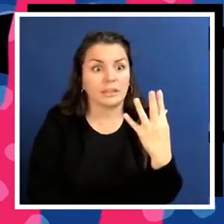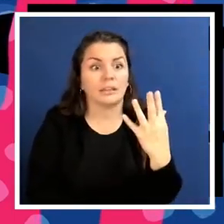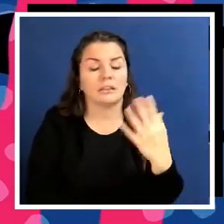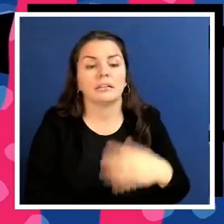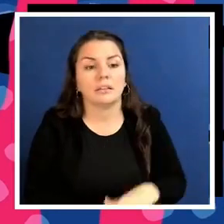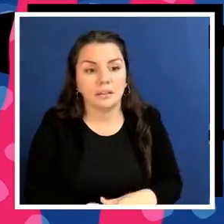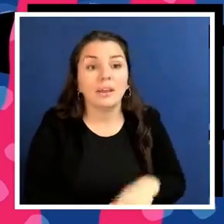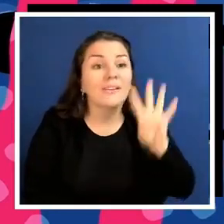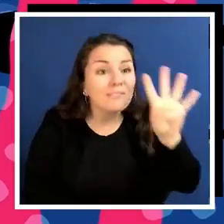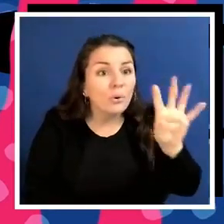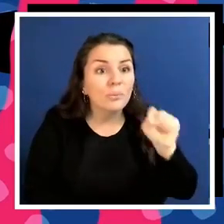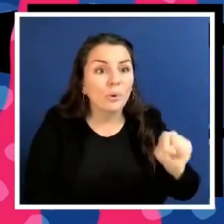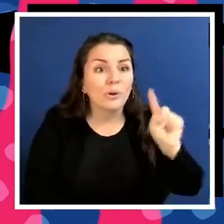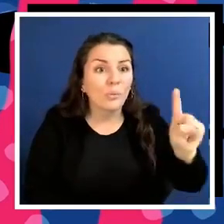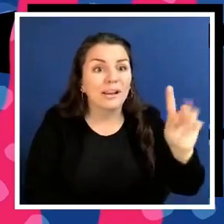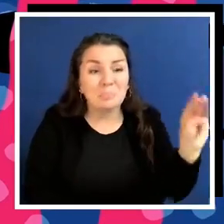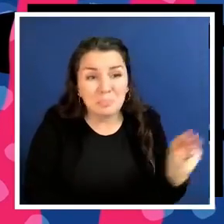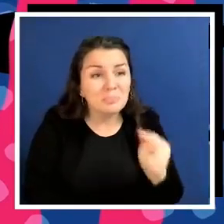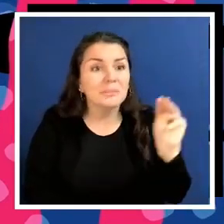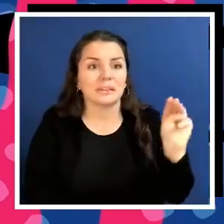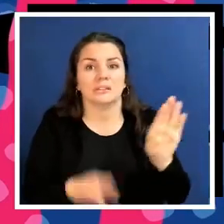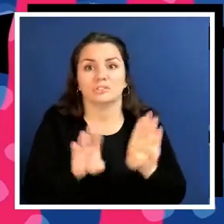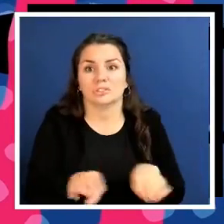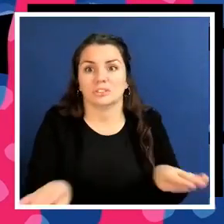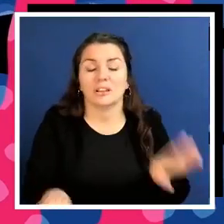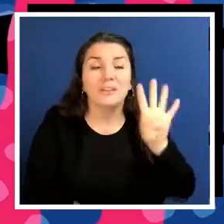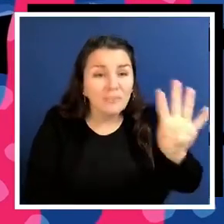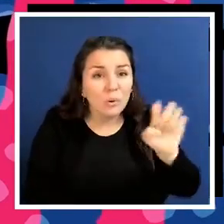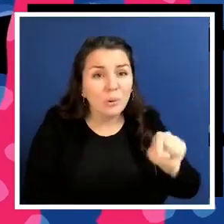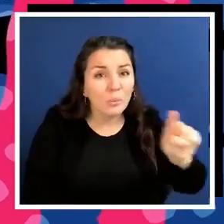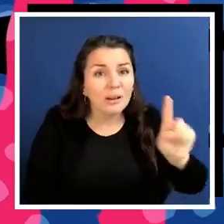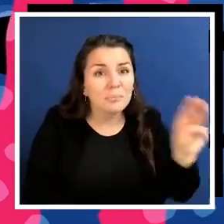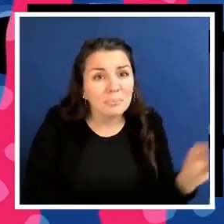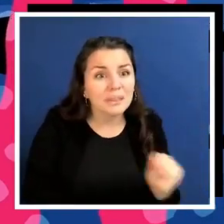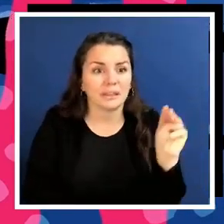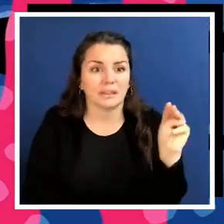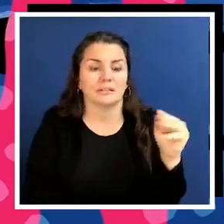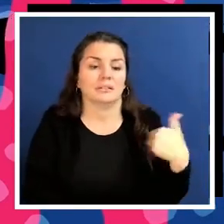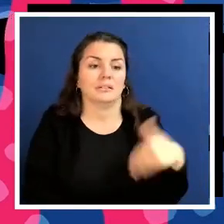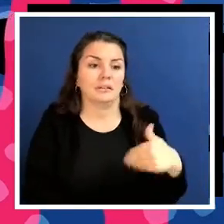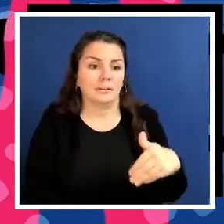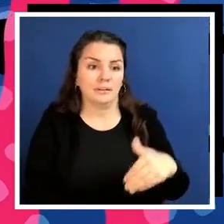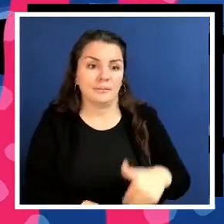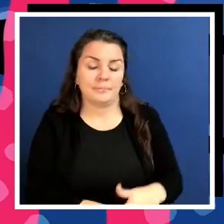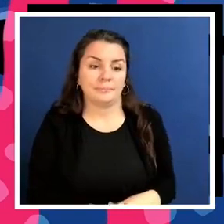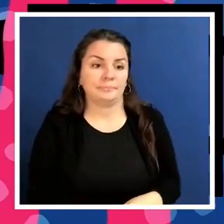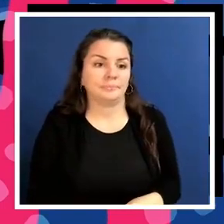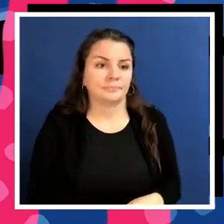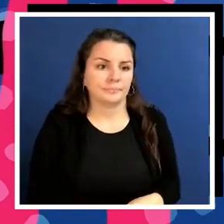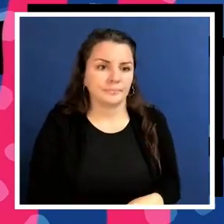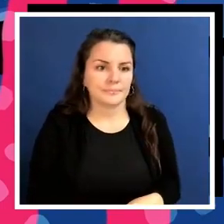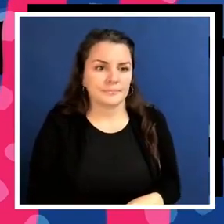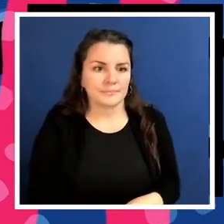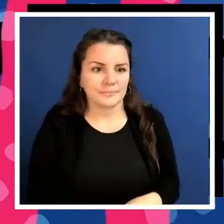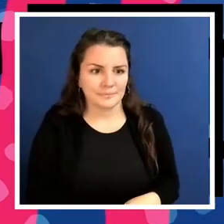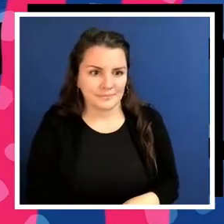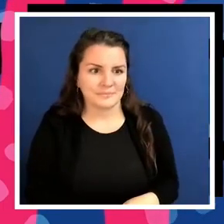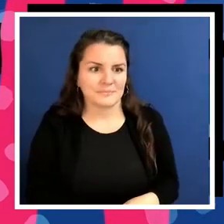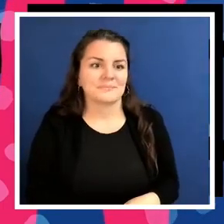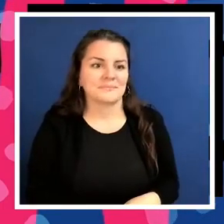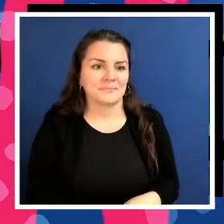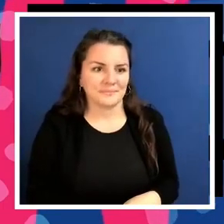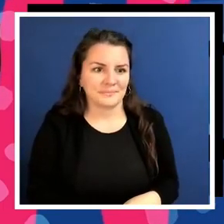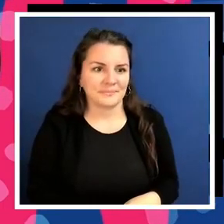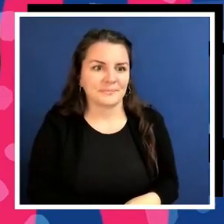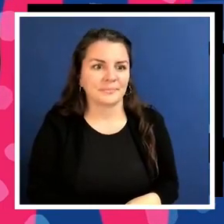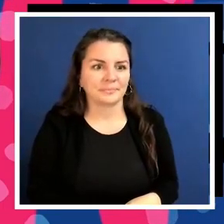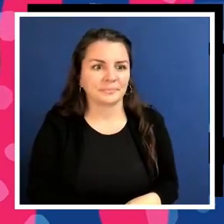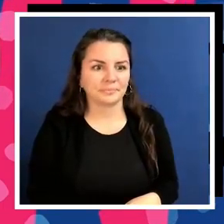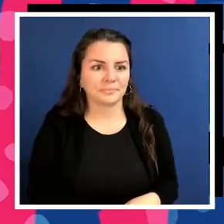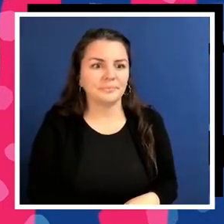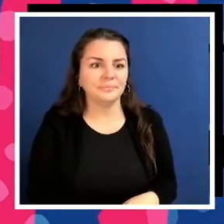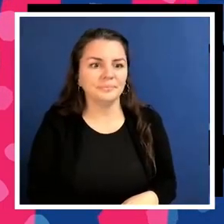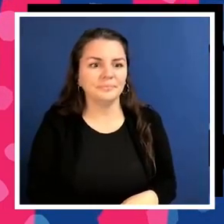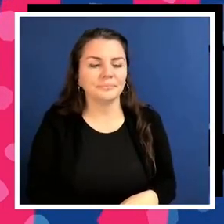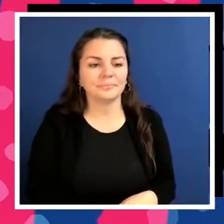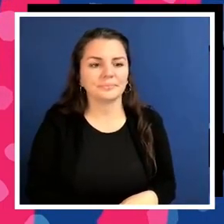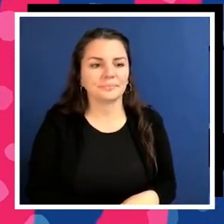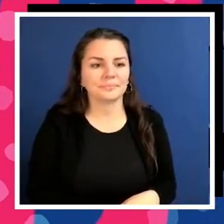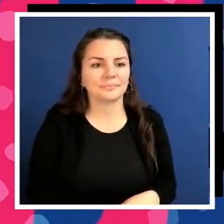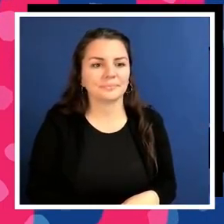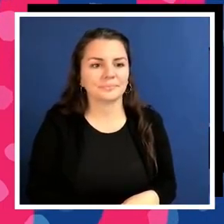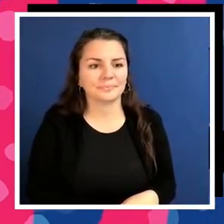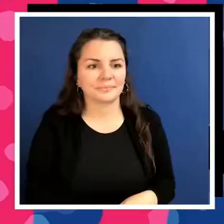BEING LIFTED OUT OF POVERTY